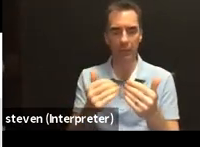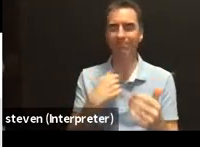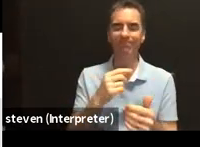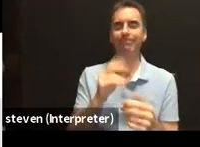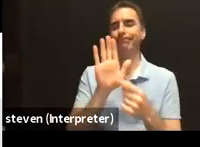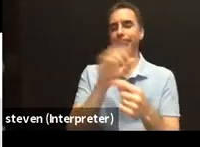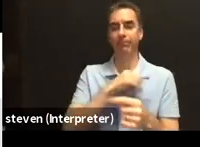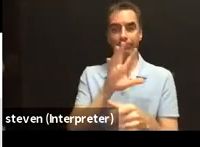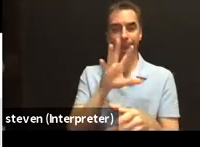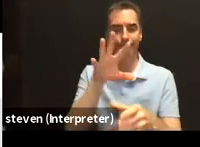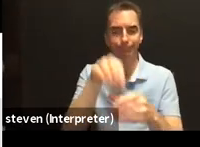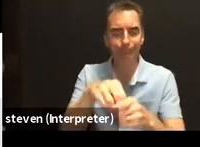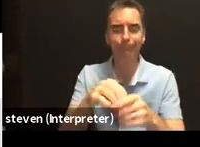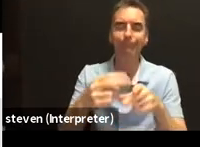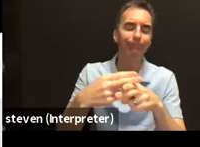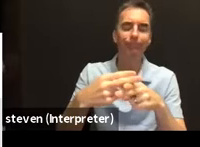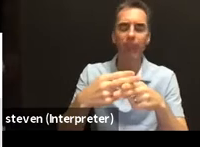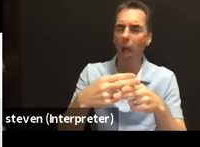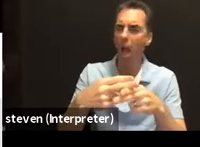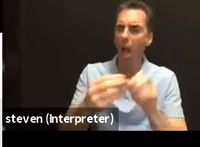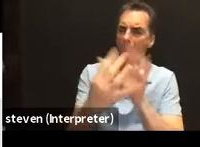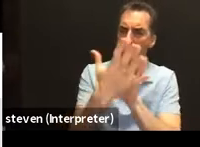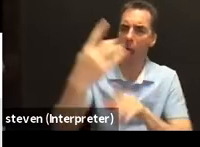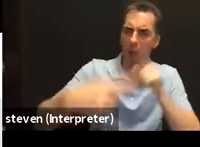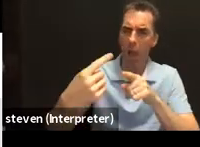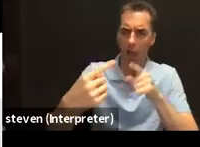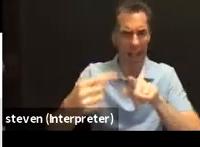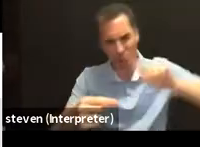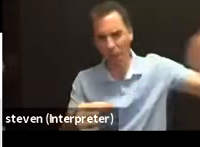maria.rodriguez: There's an argument or they may end up getting kicked out and they can immediately go into the homeless category.